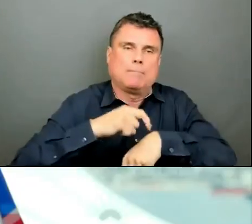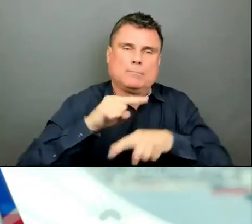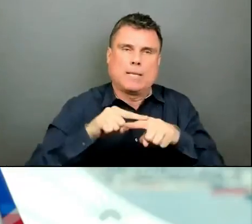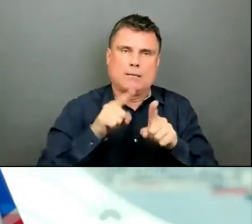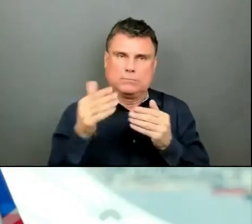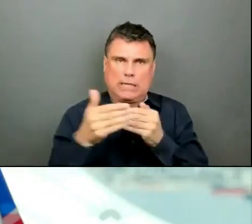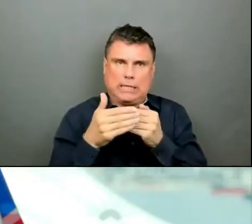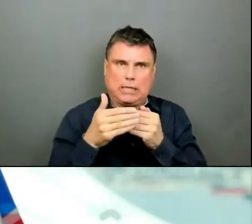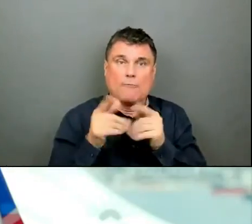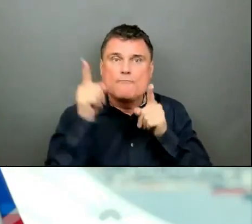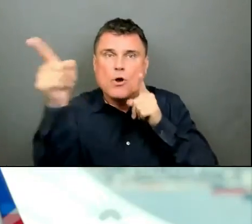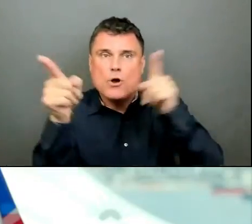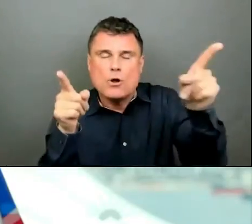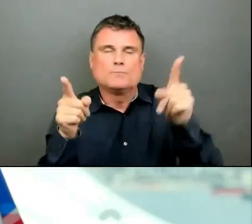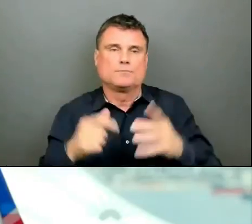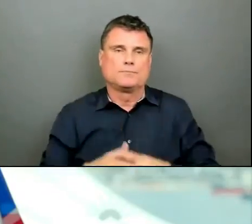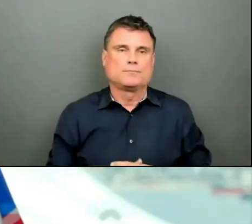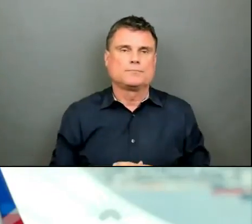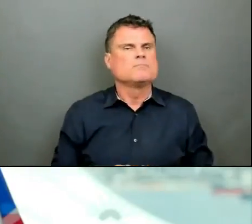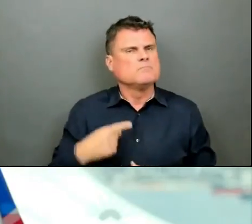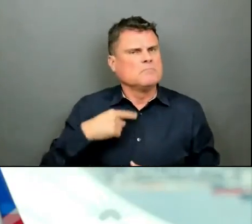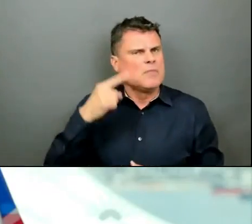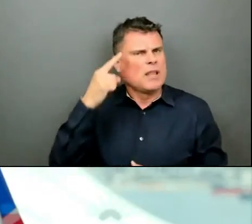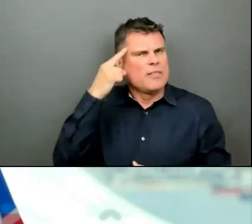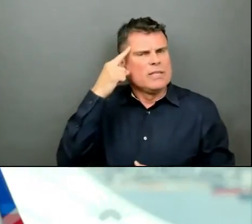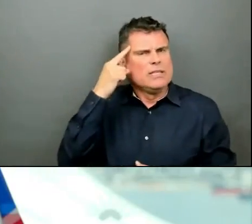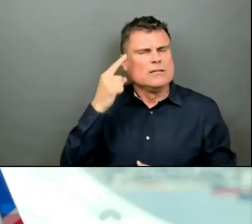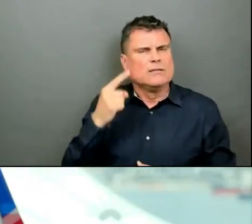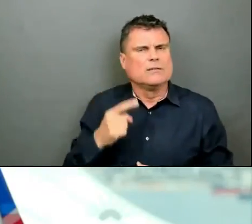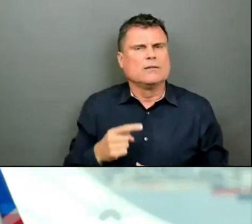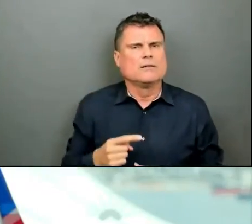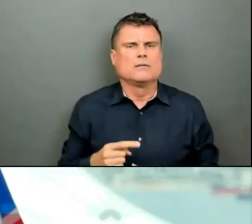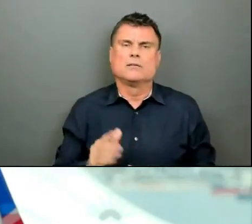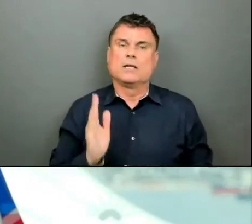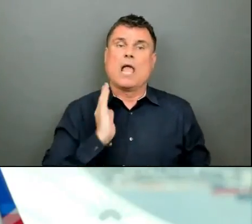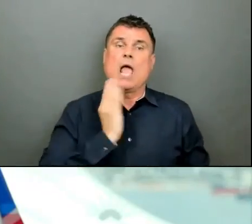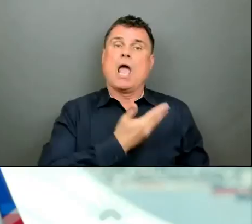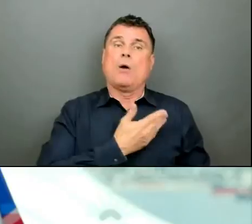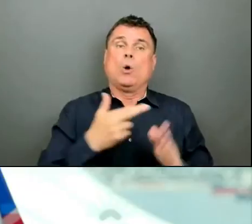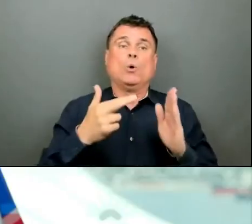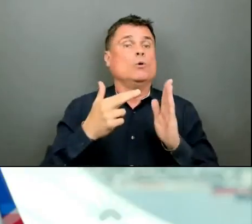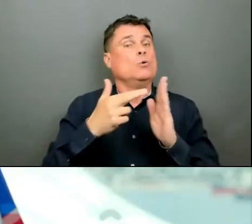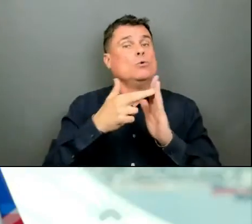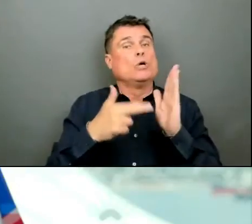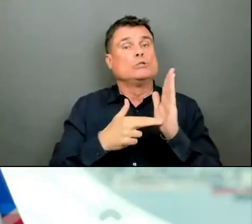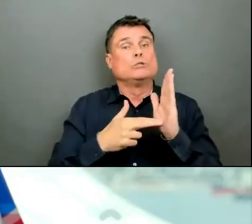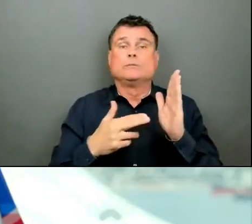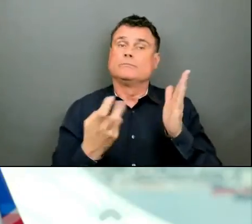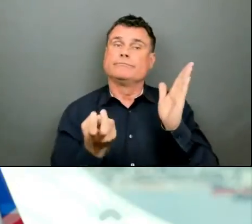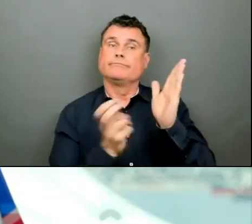FSH fish ENTly in this process. I think the user friendly registration system in place will help us as well.